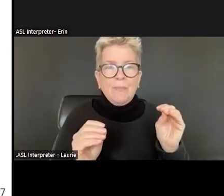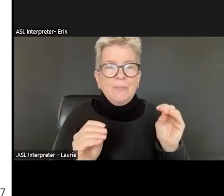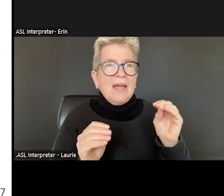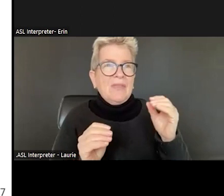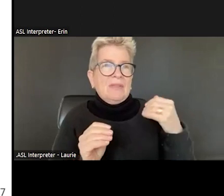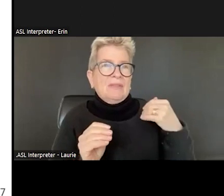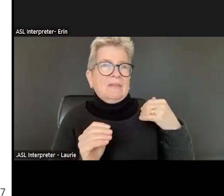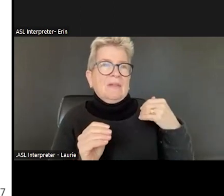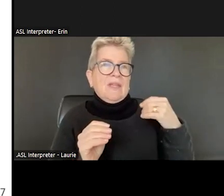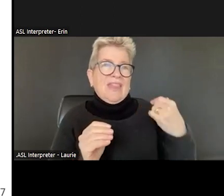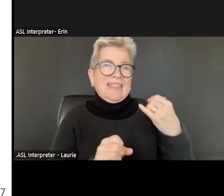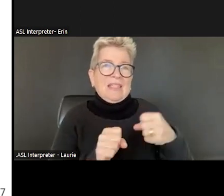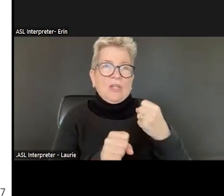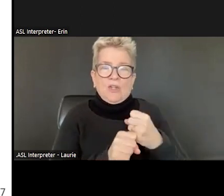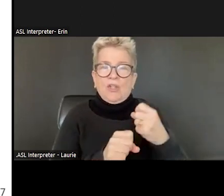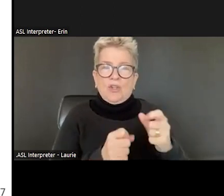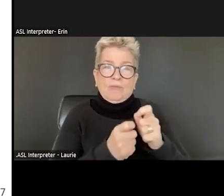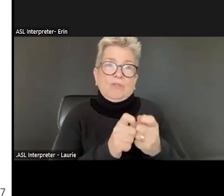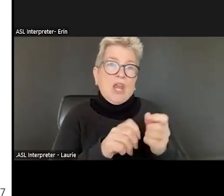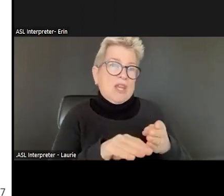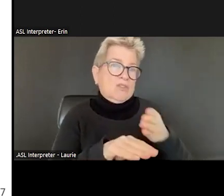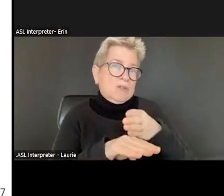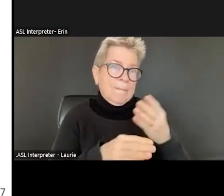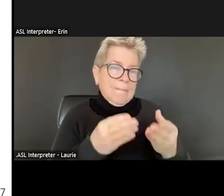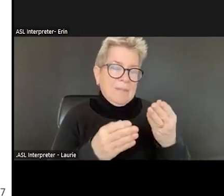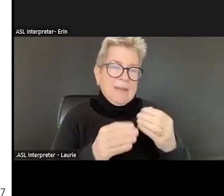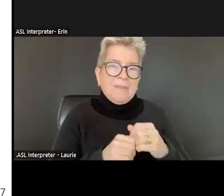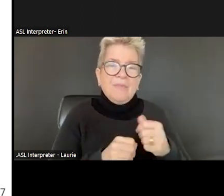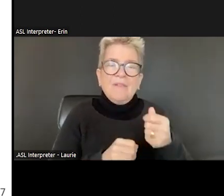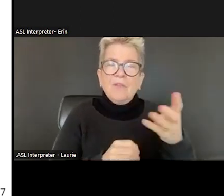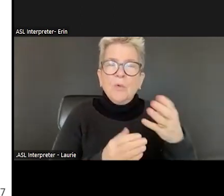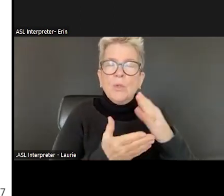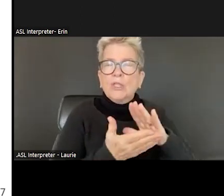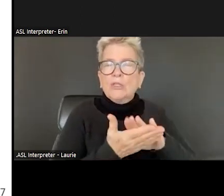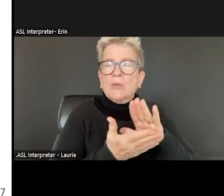updated this year. Very few schools have requirements of some sort but there are